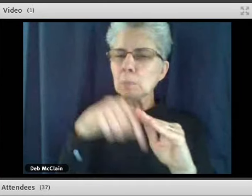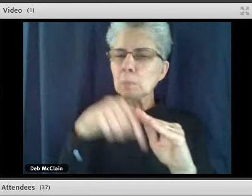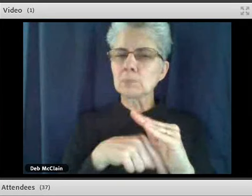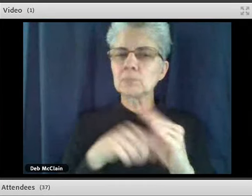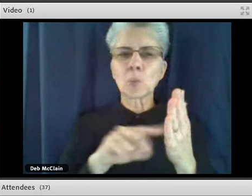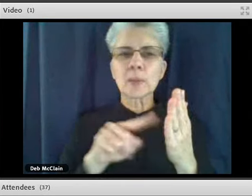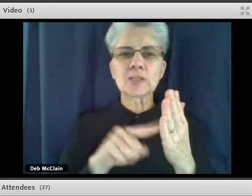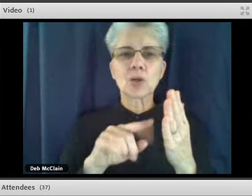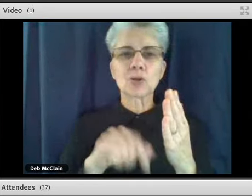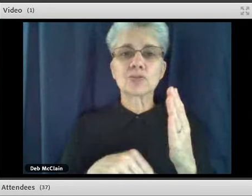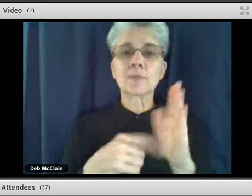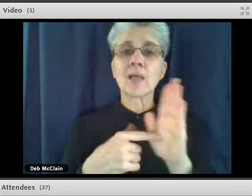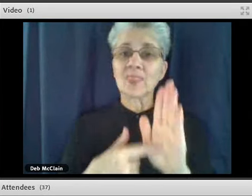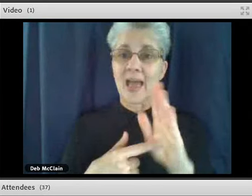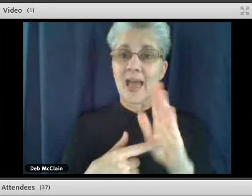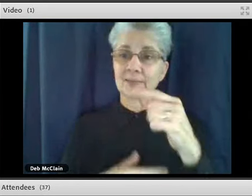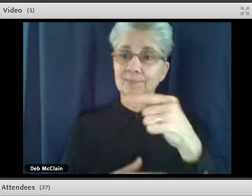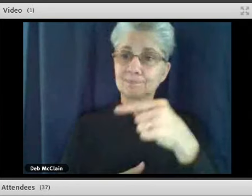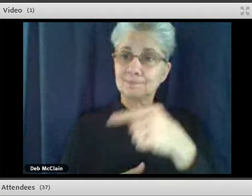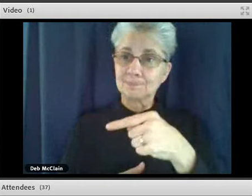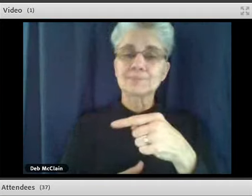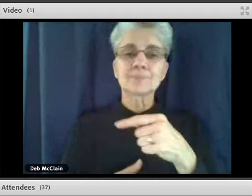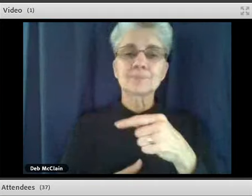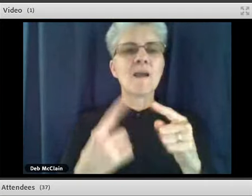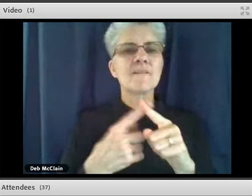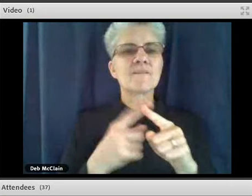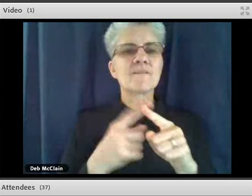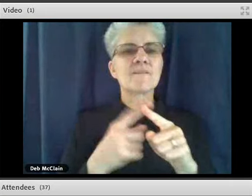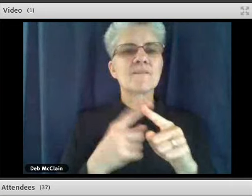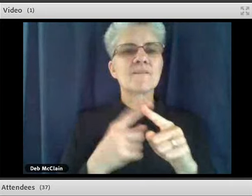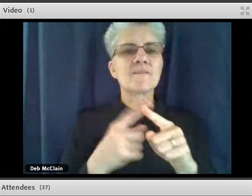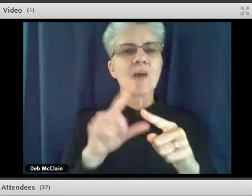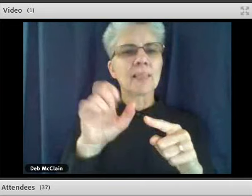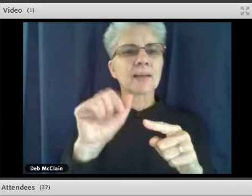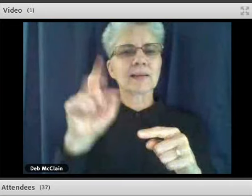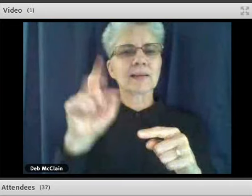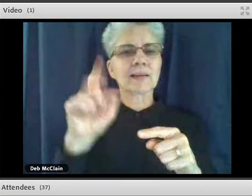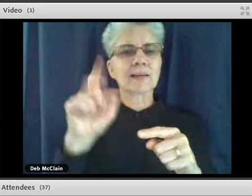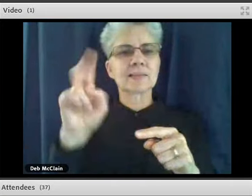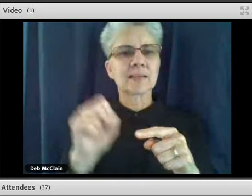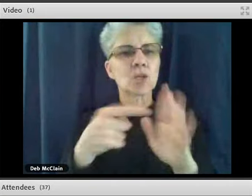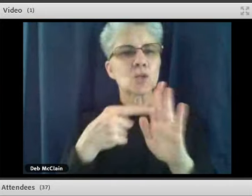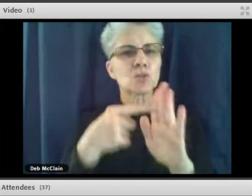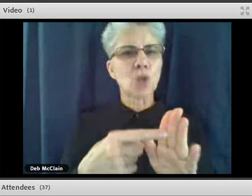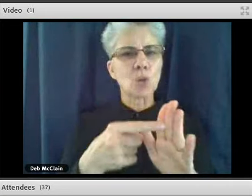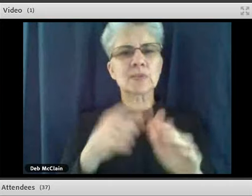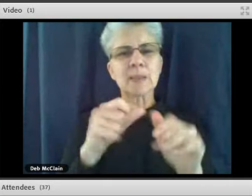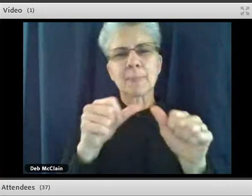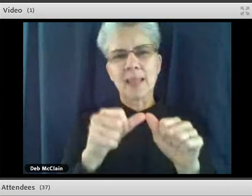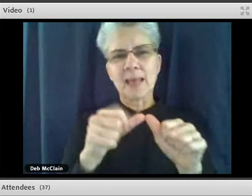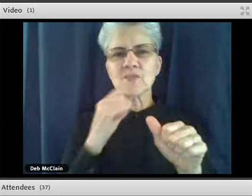So, it requires a little bit of research. This is kind of an example of one. This is from LexisNexis.